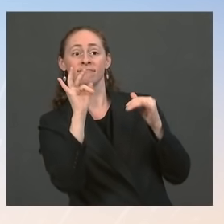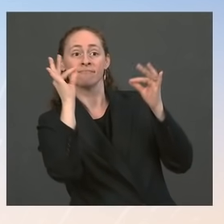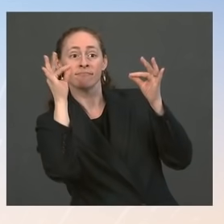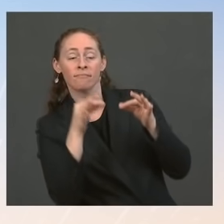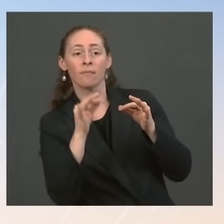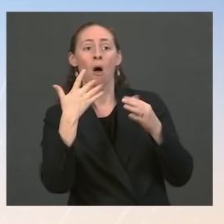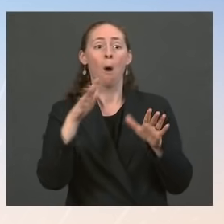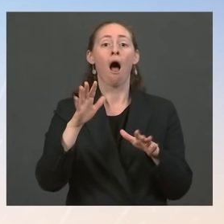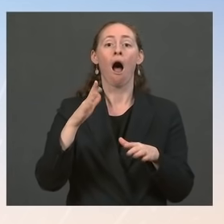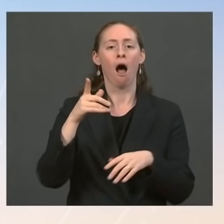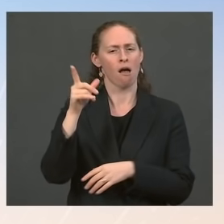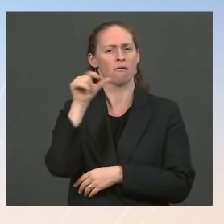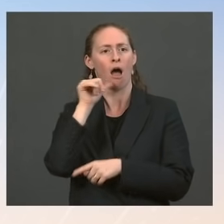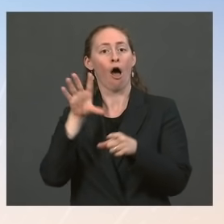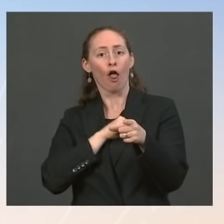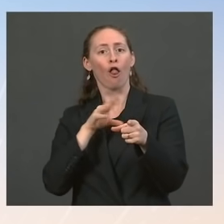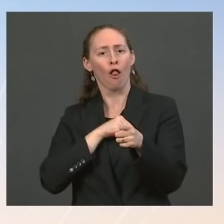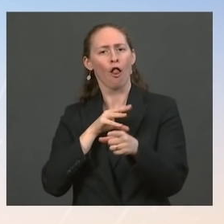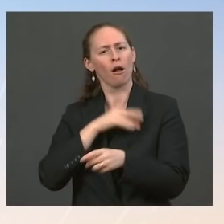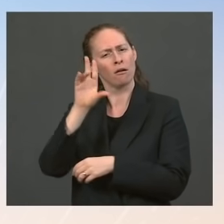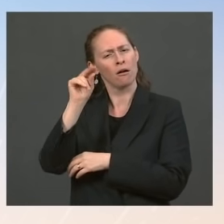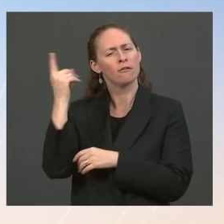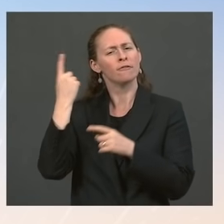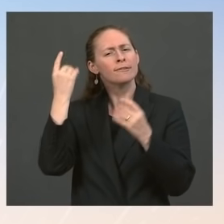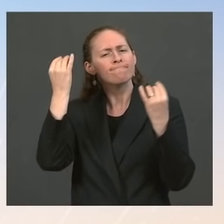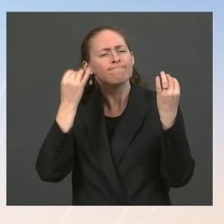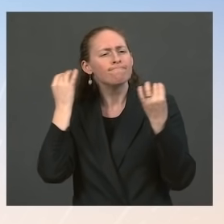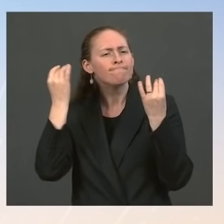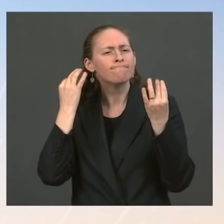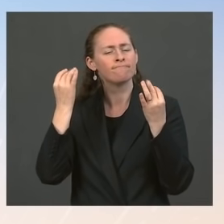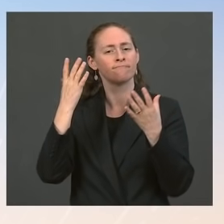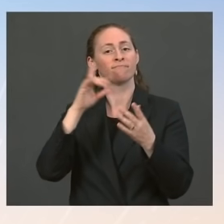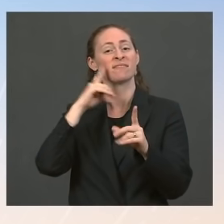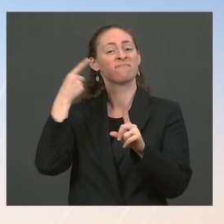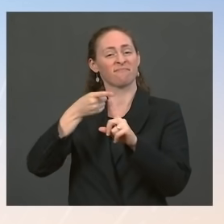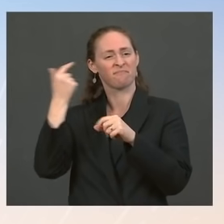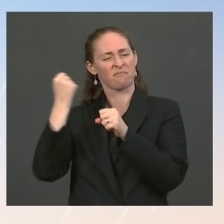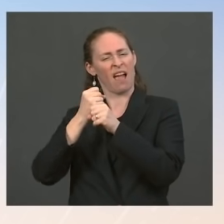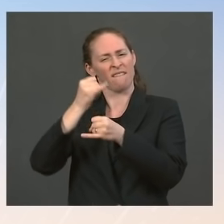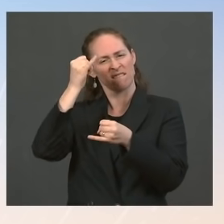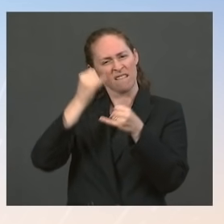And what that means is that, ultimately, he's going to have to make the decision about what's in the best interest of the United States.